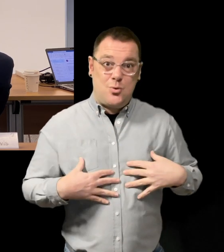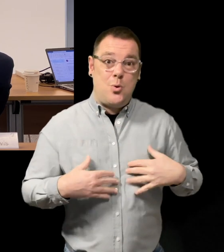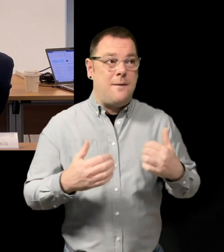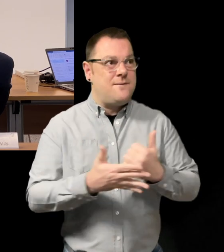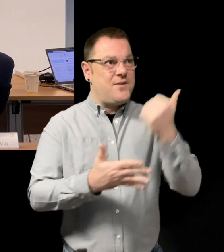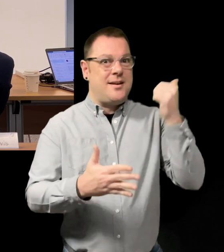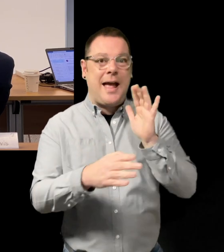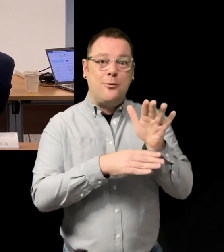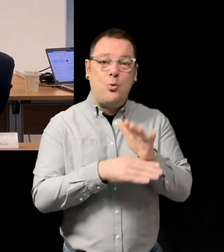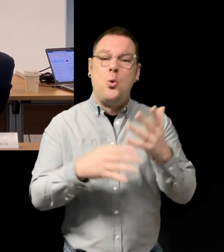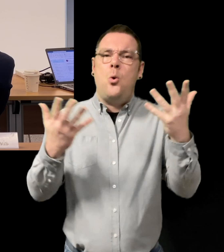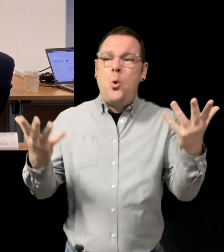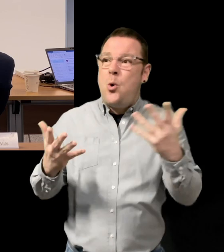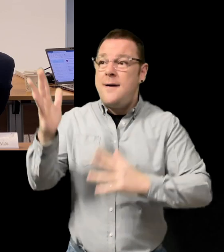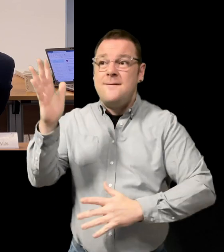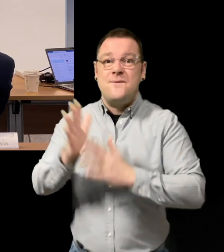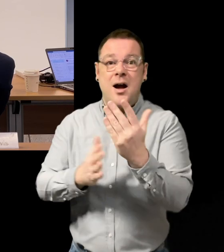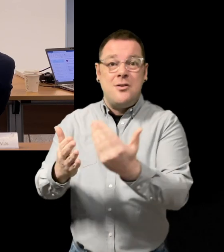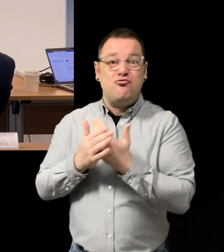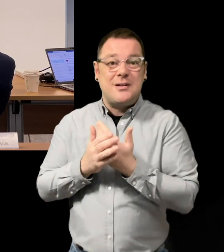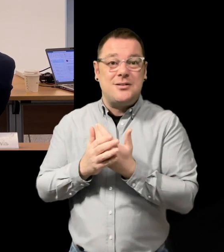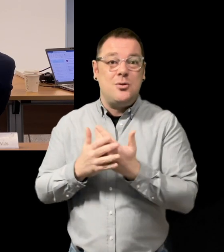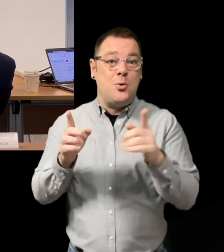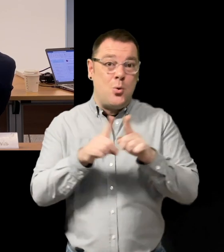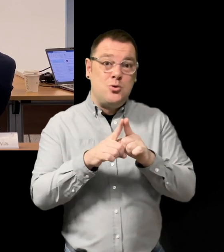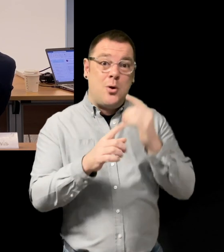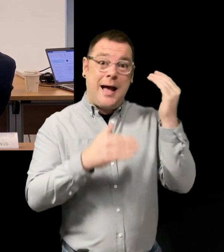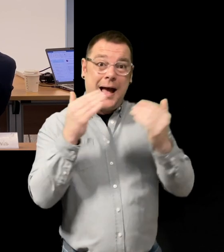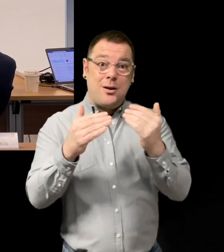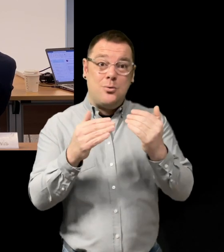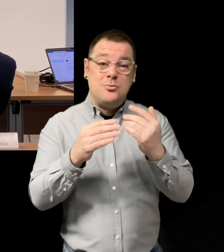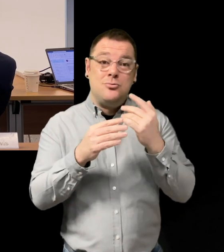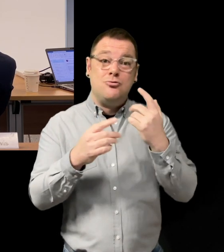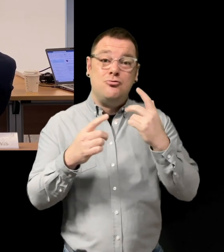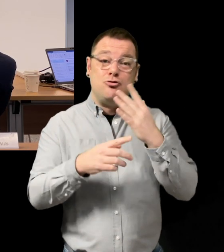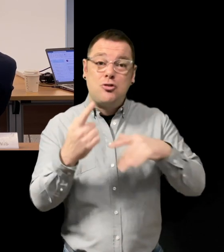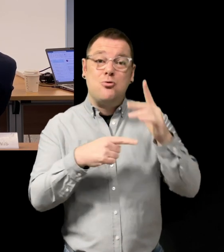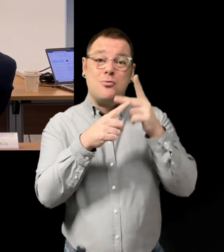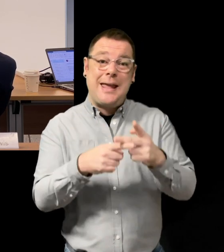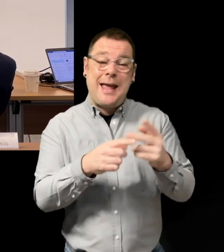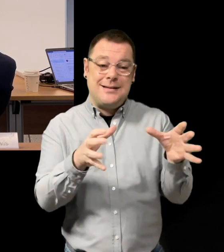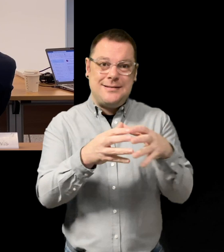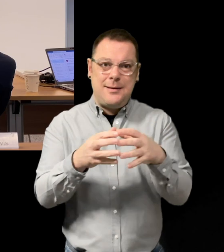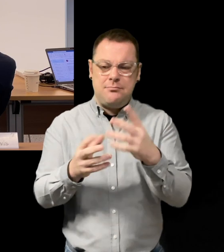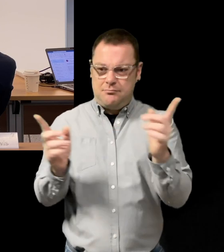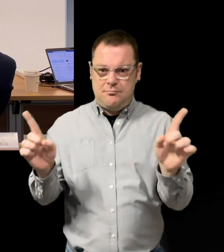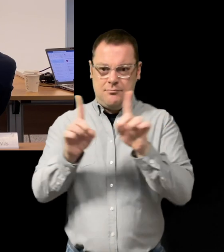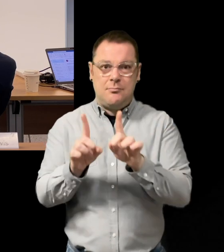or our fire and rescure service, as well as our adult social care teams visiting vulnerable people in their homes,